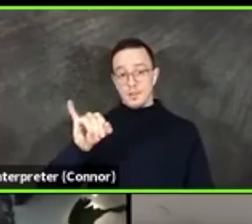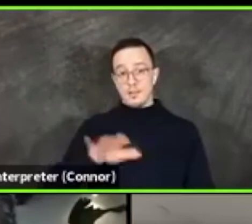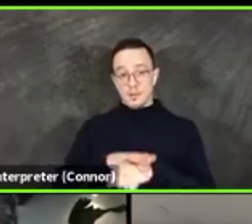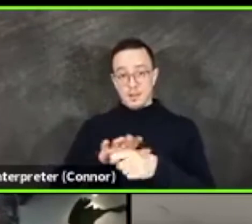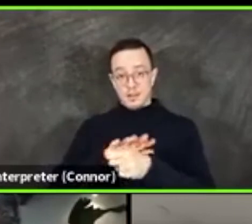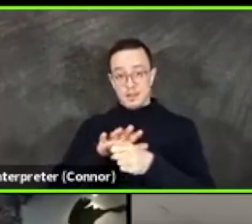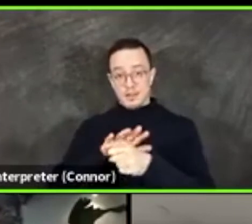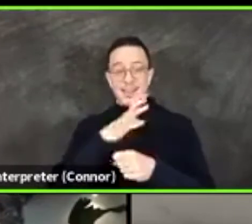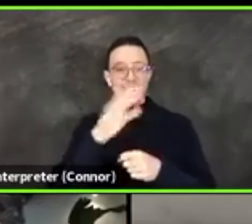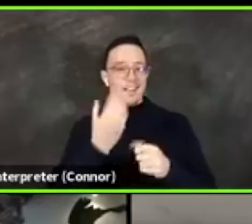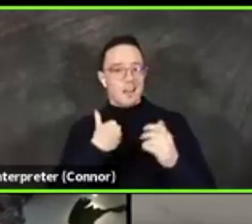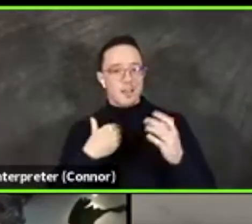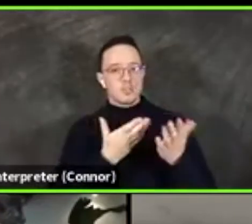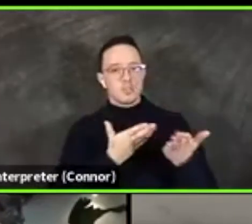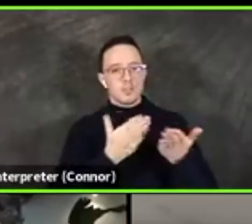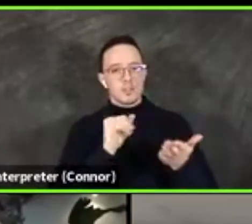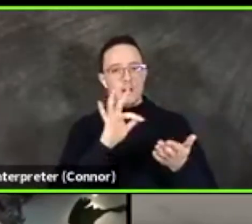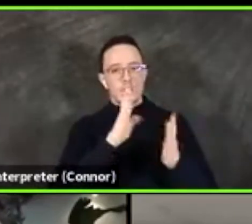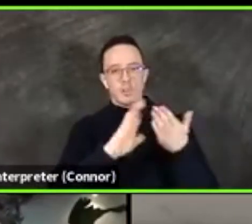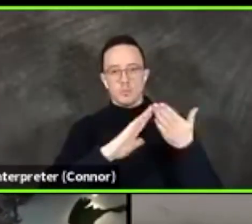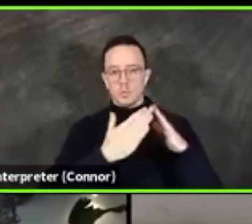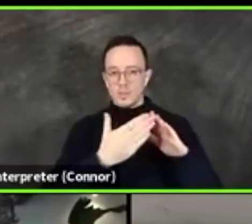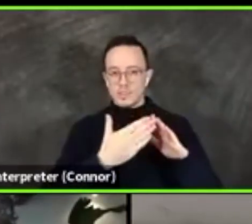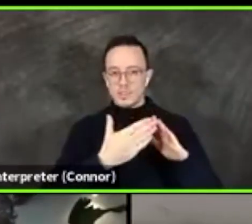HAVING THAT VALUE SYSTEM, ALREADY BAKED INTO,